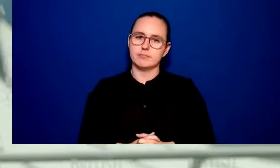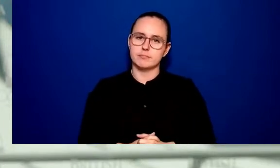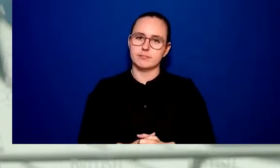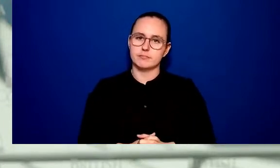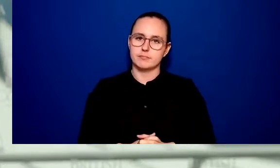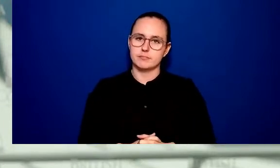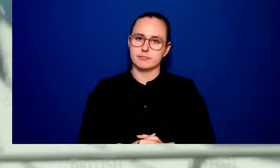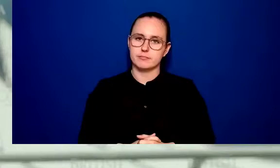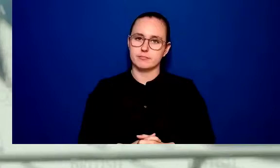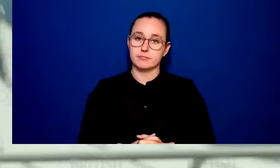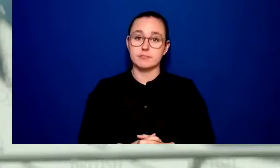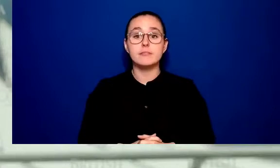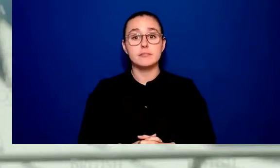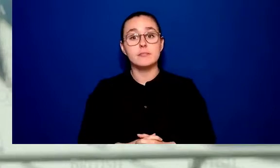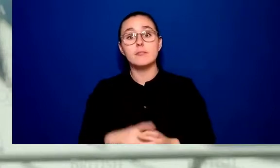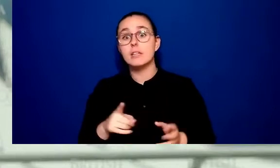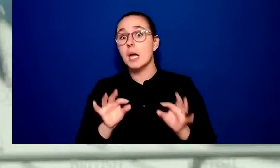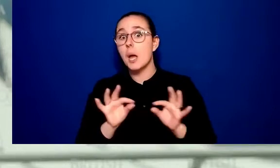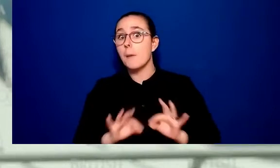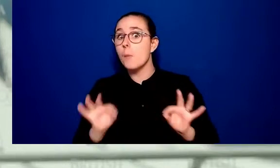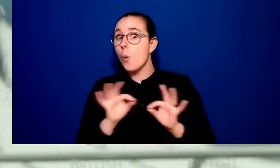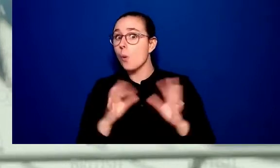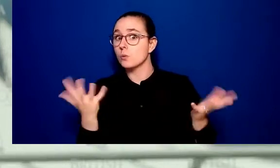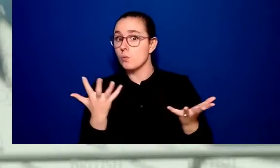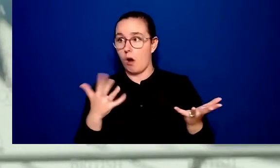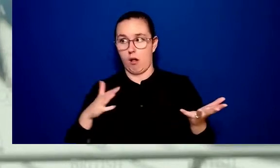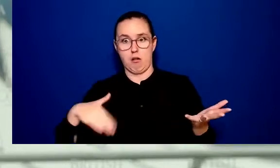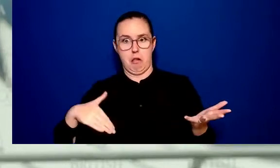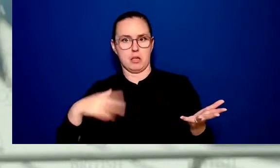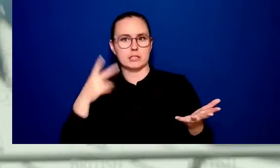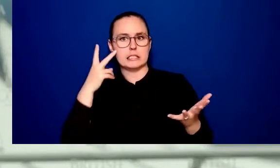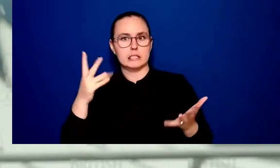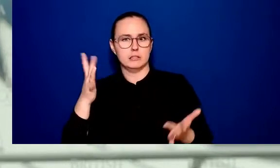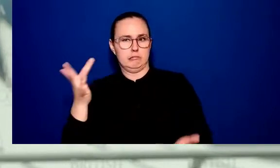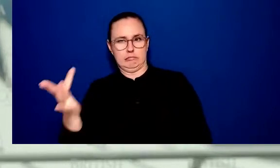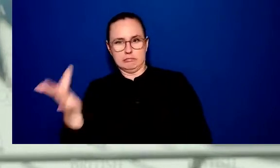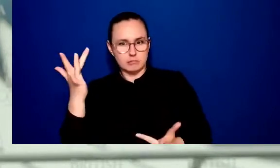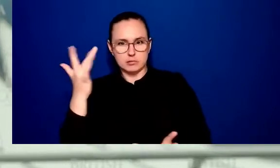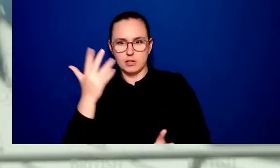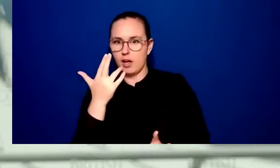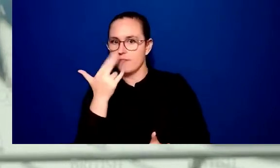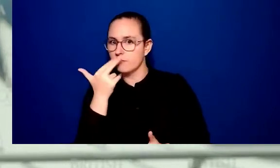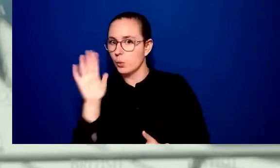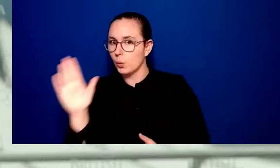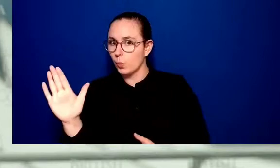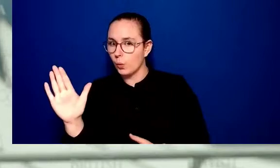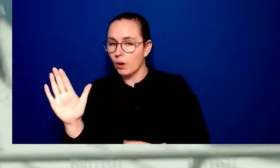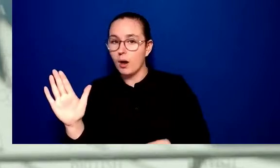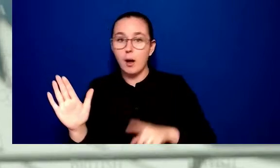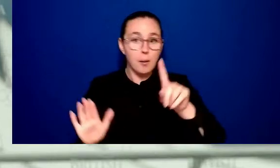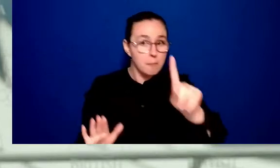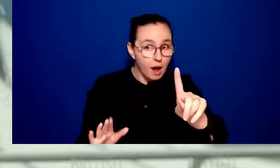influenza yet, but we know that with more travel internationally and more travel